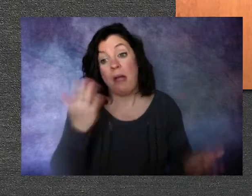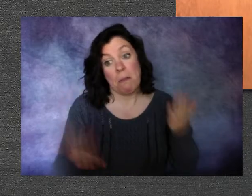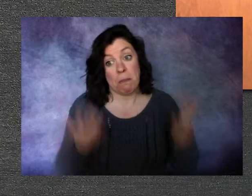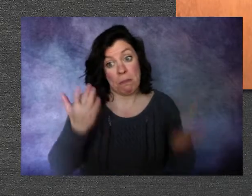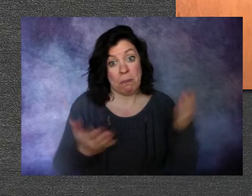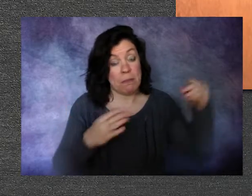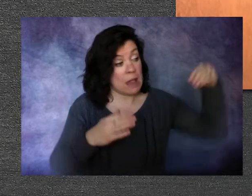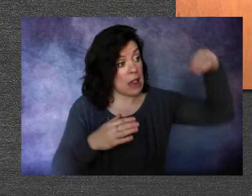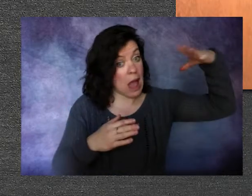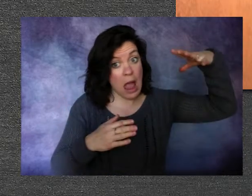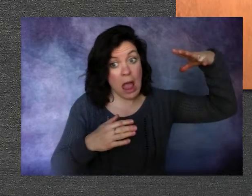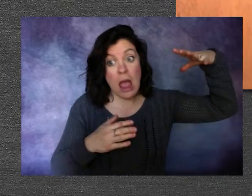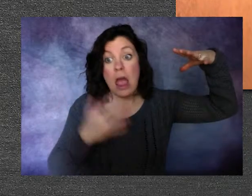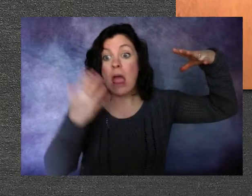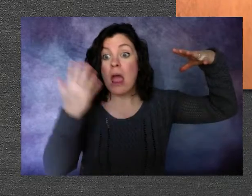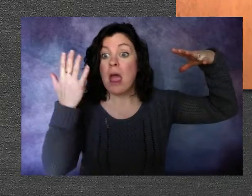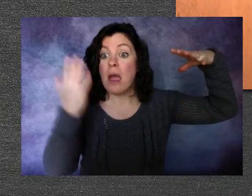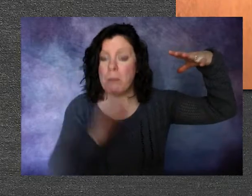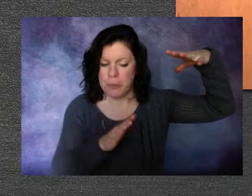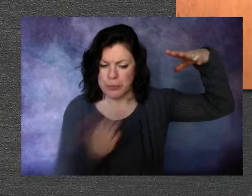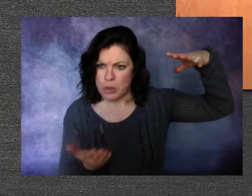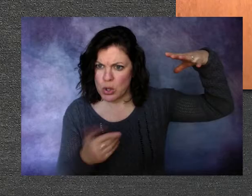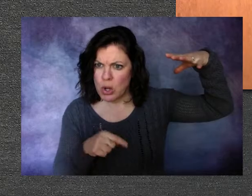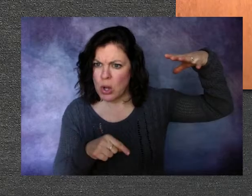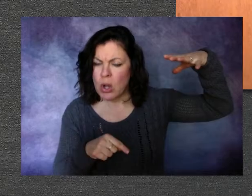So he needs a lamp and he needs a book.